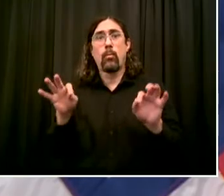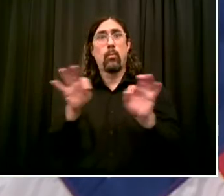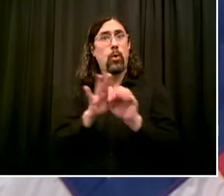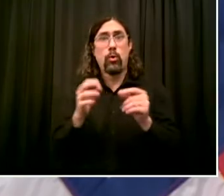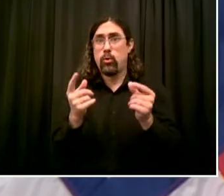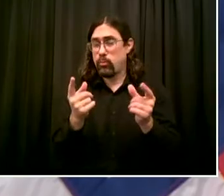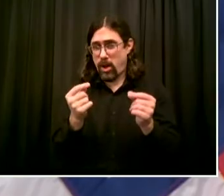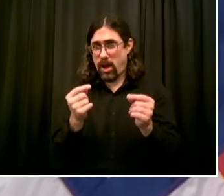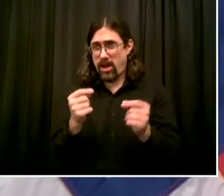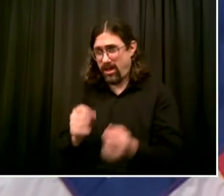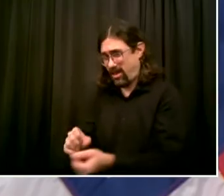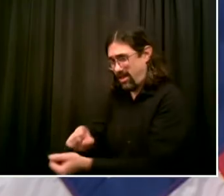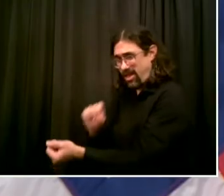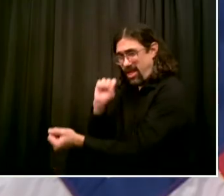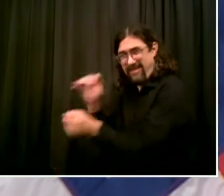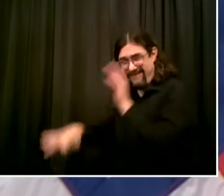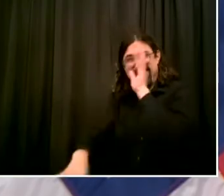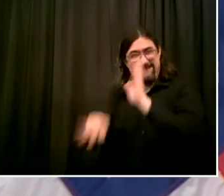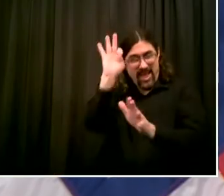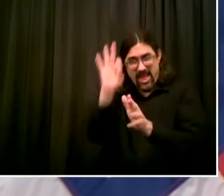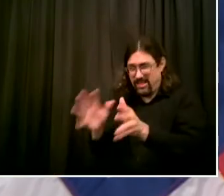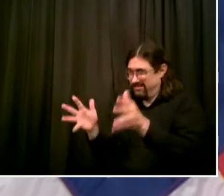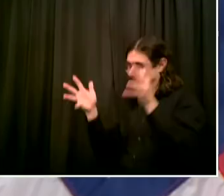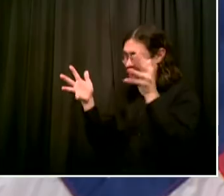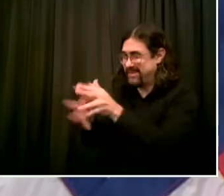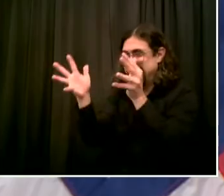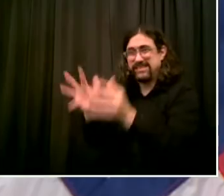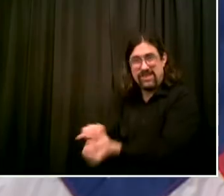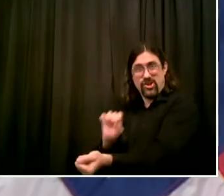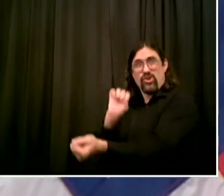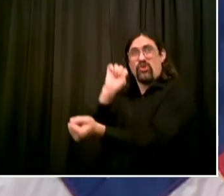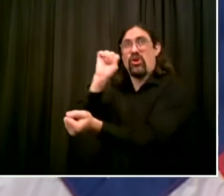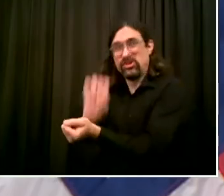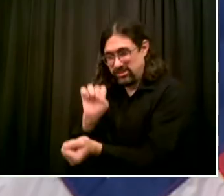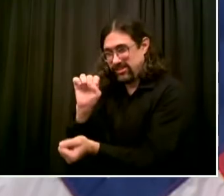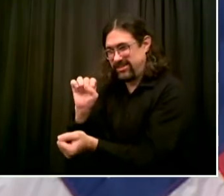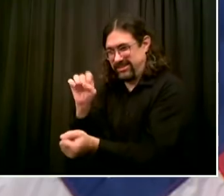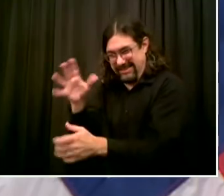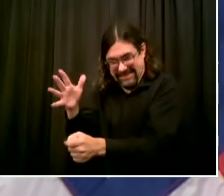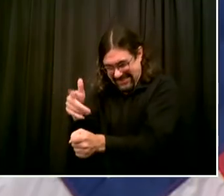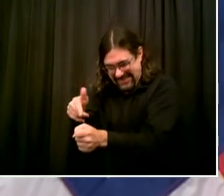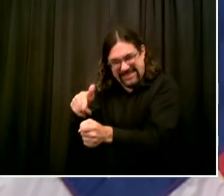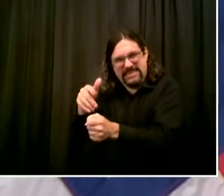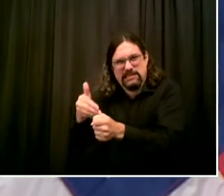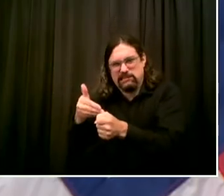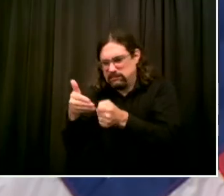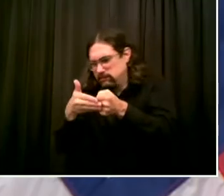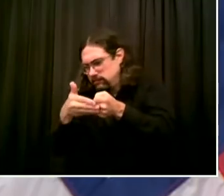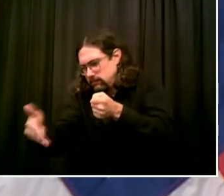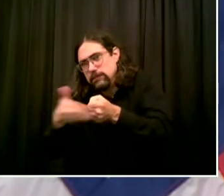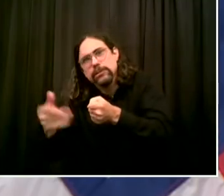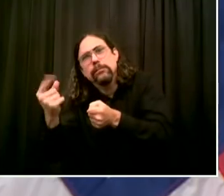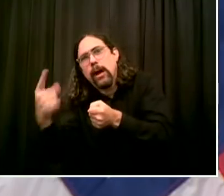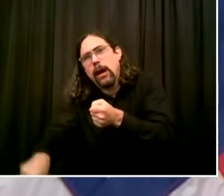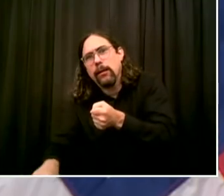PROSECUTION OF THOSE GUNS . THE STATE OF THIS COUT RSYSTEM